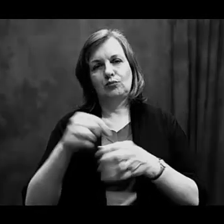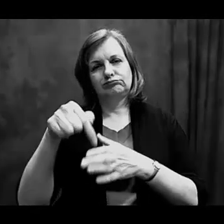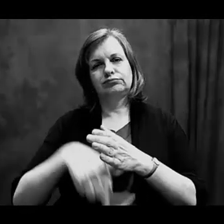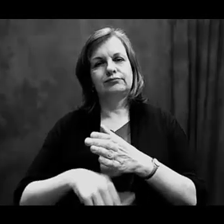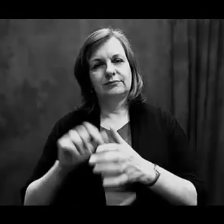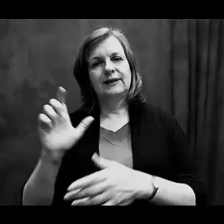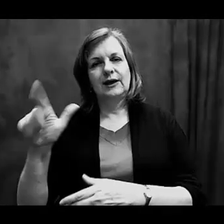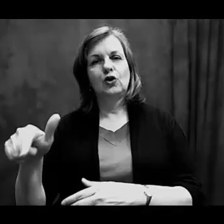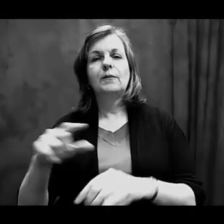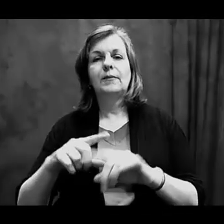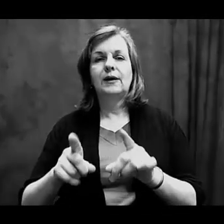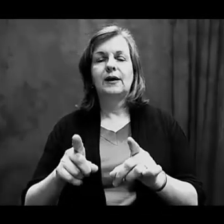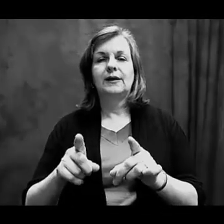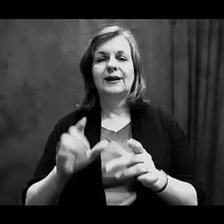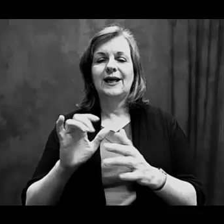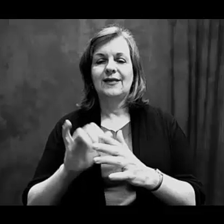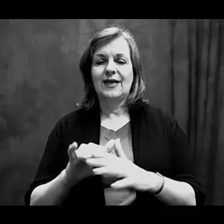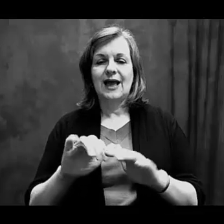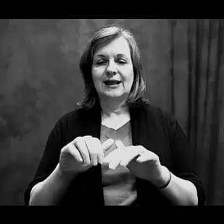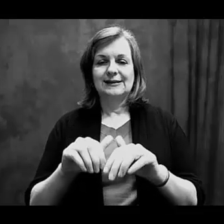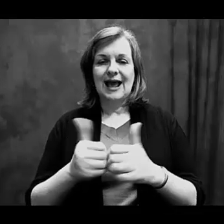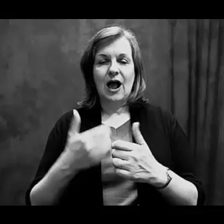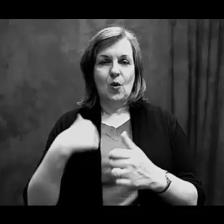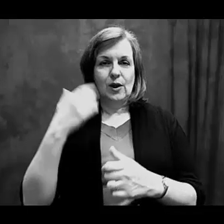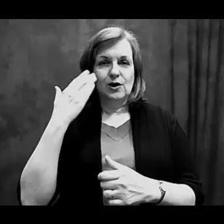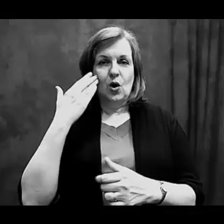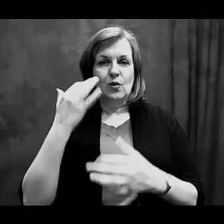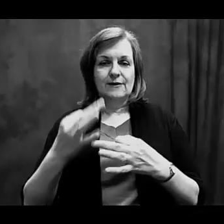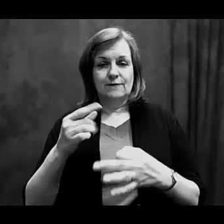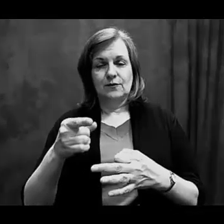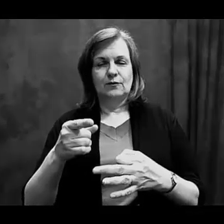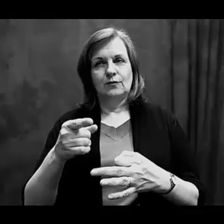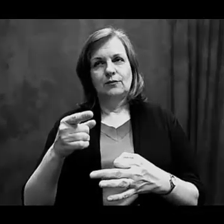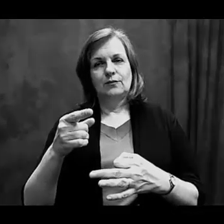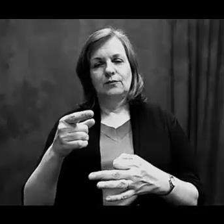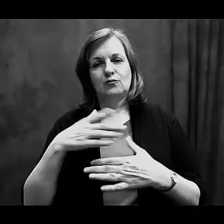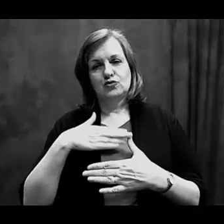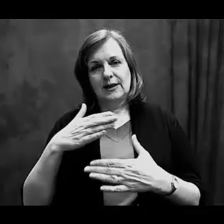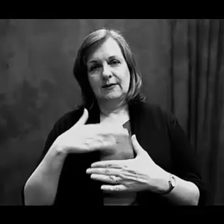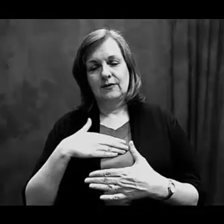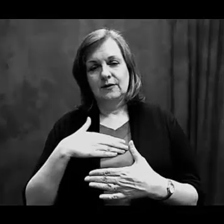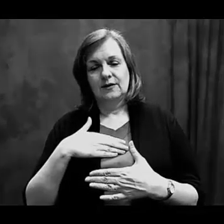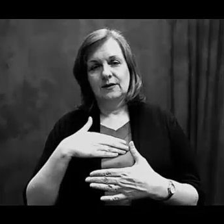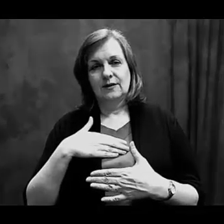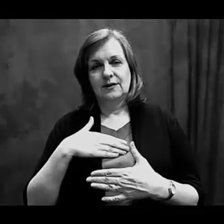working on your hemoglobin molecules in your red blood cells